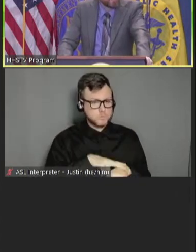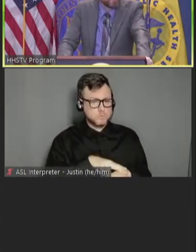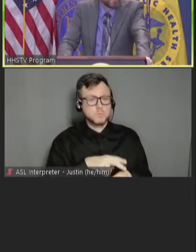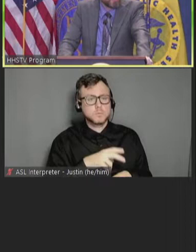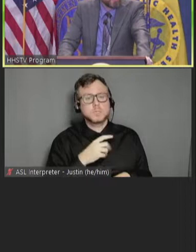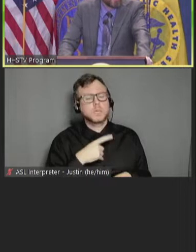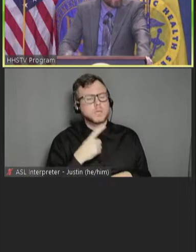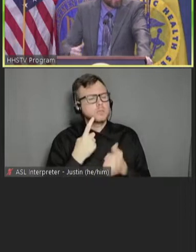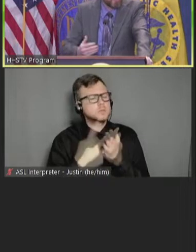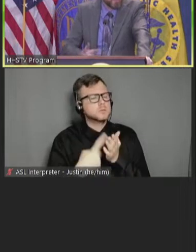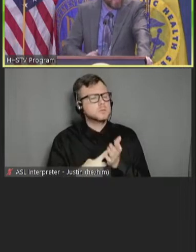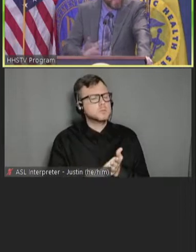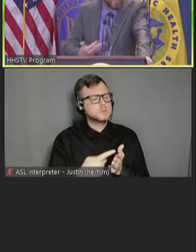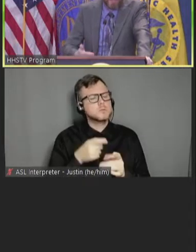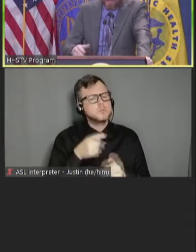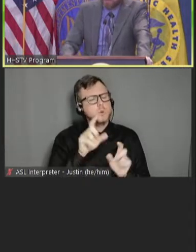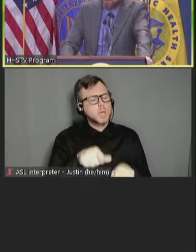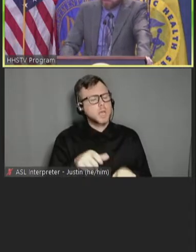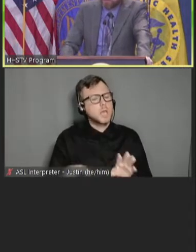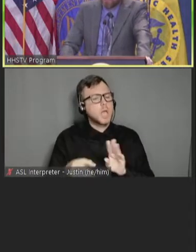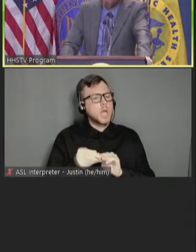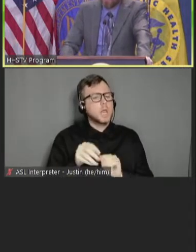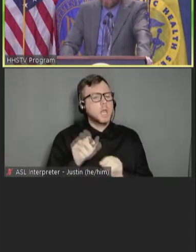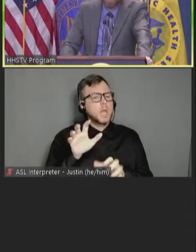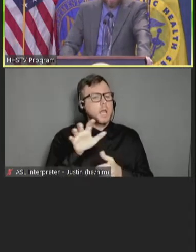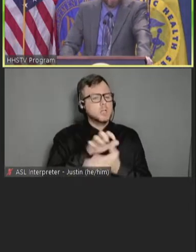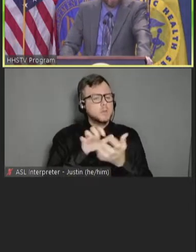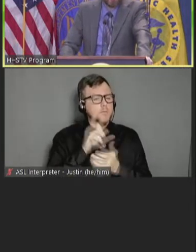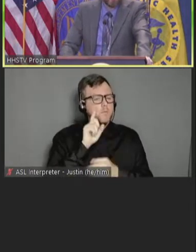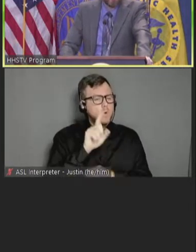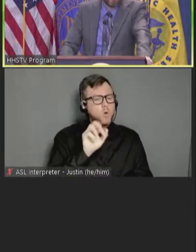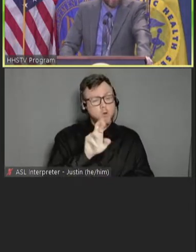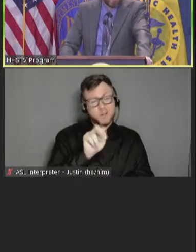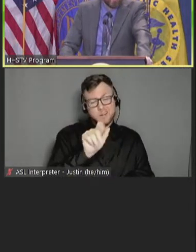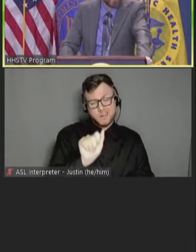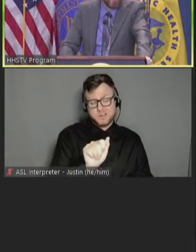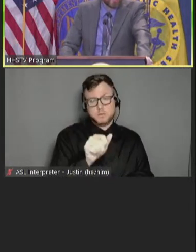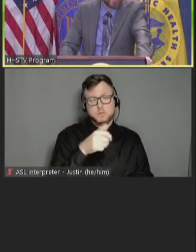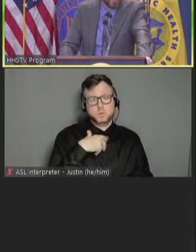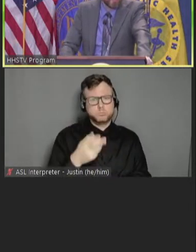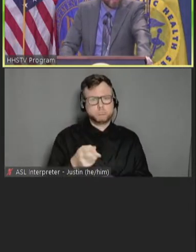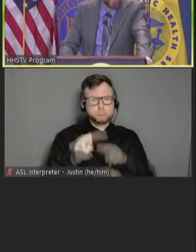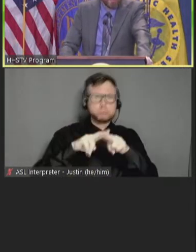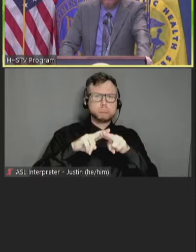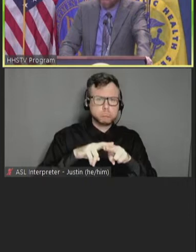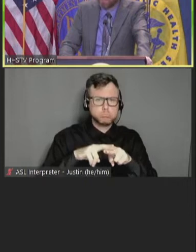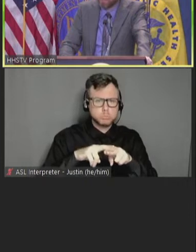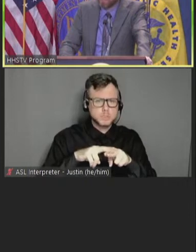been discussion about whether or not you can add adjuvants to RNA vaccines to boost that efficacy,